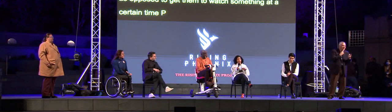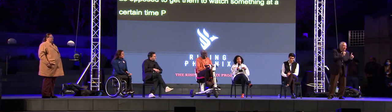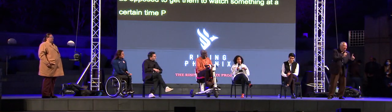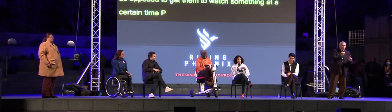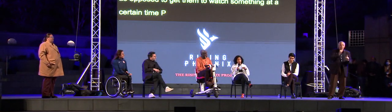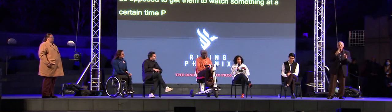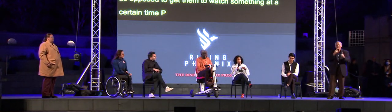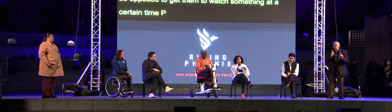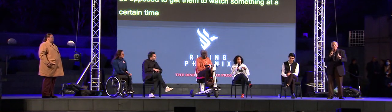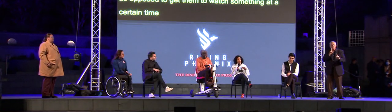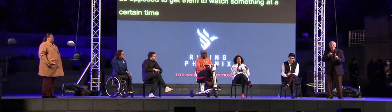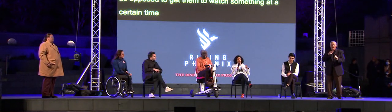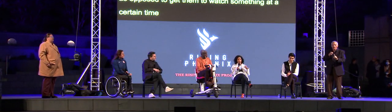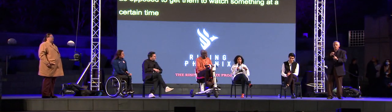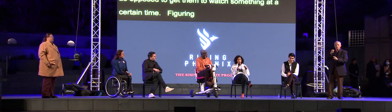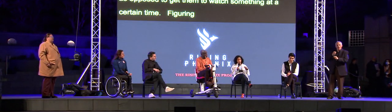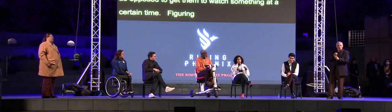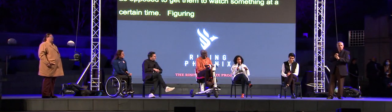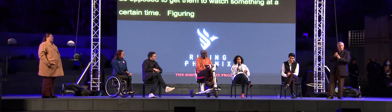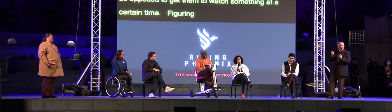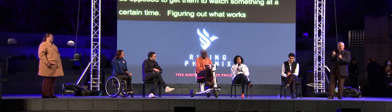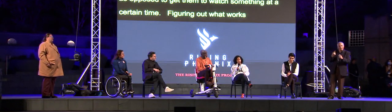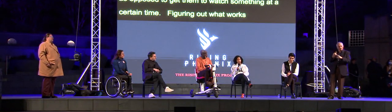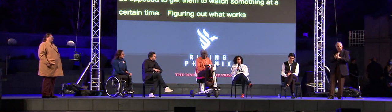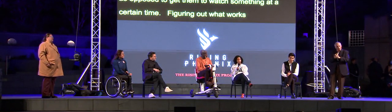can get to that right formula, but I think we are definitely on our way.